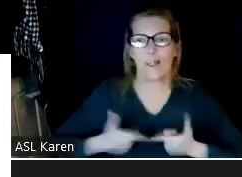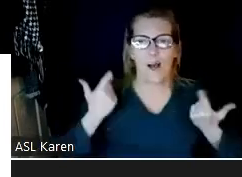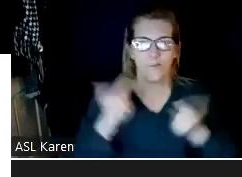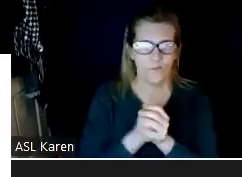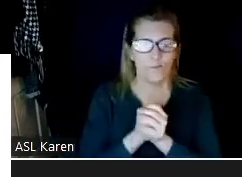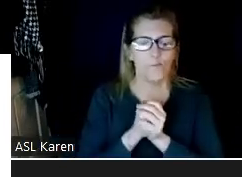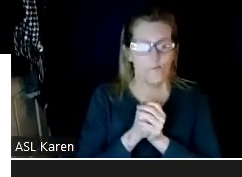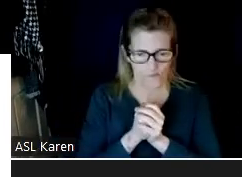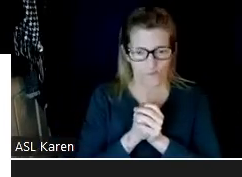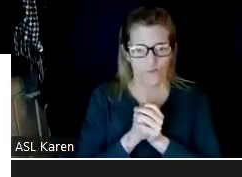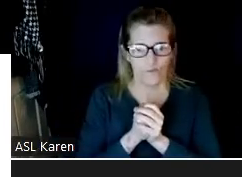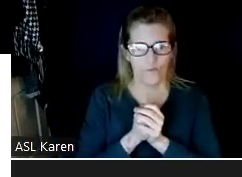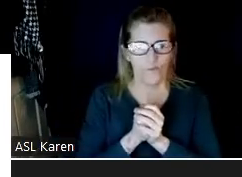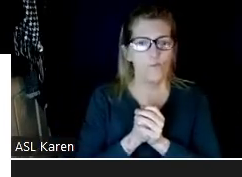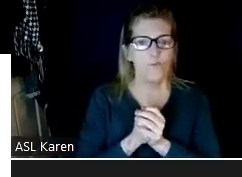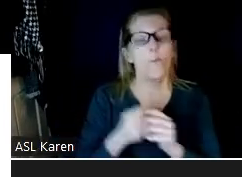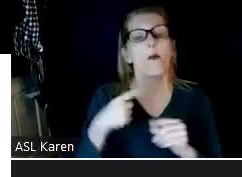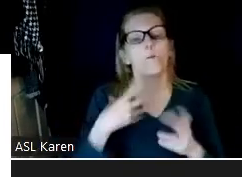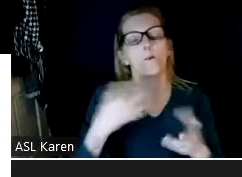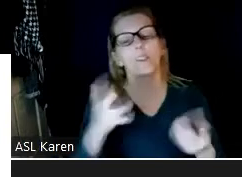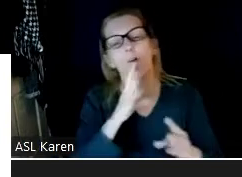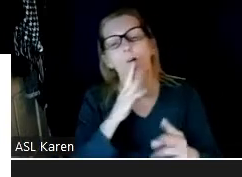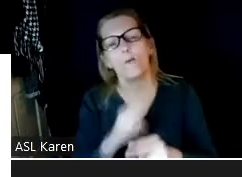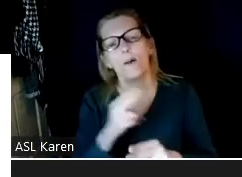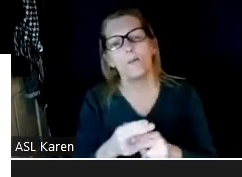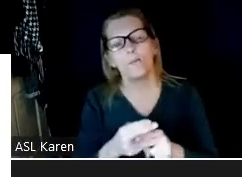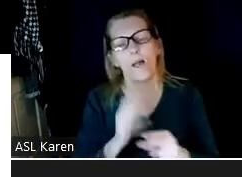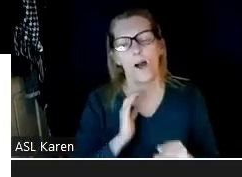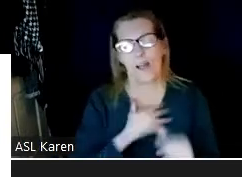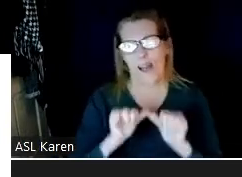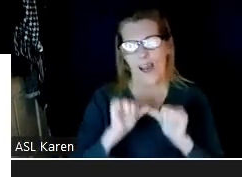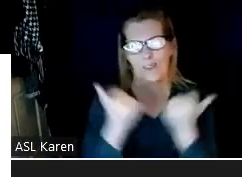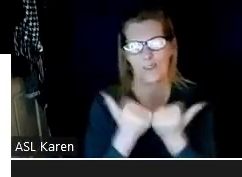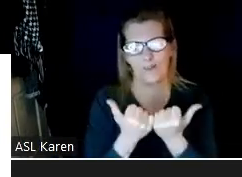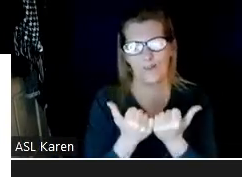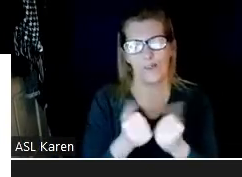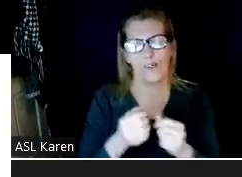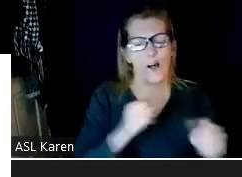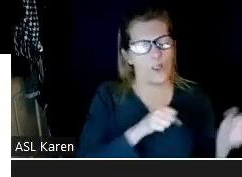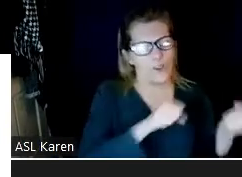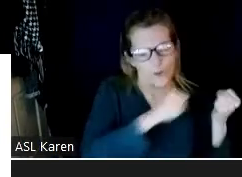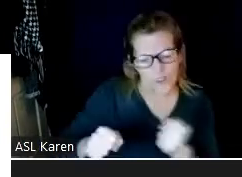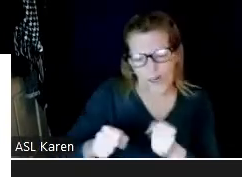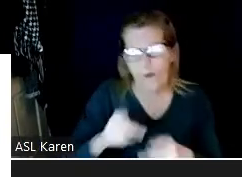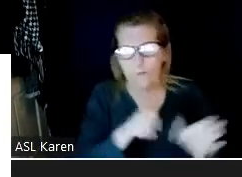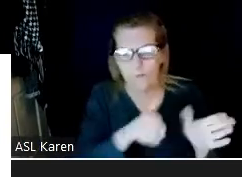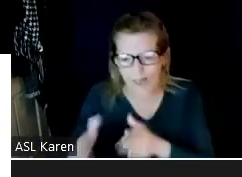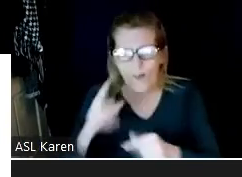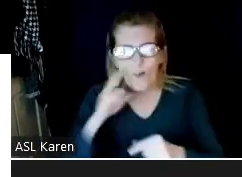15:10:08 Want to talk a little bit about our agency strategic plan, and the different pieces of it.